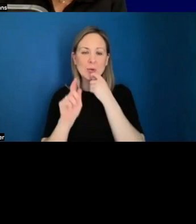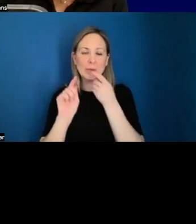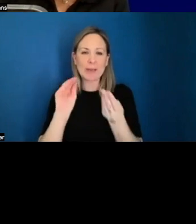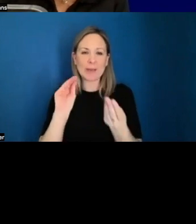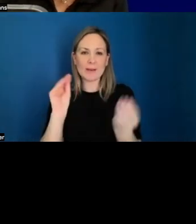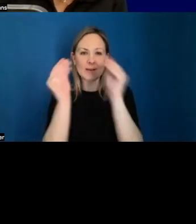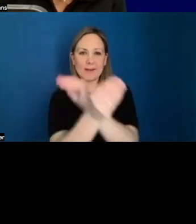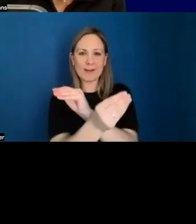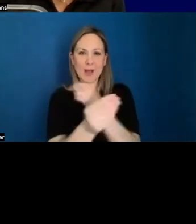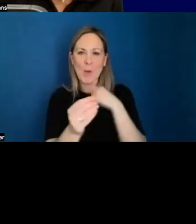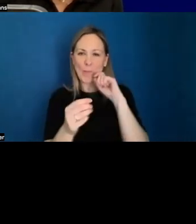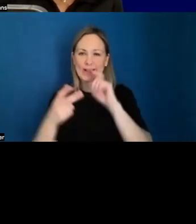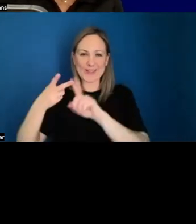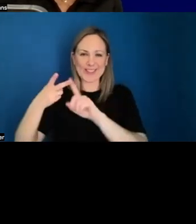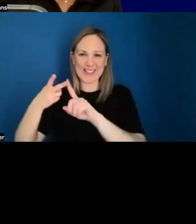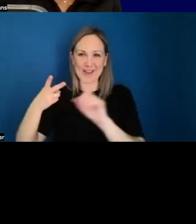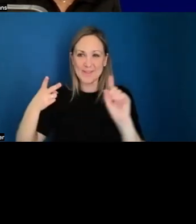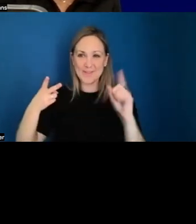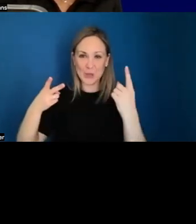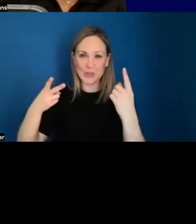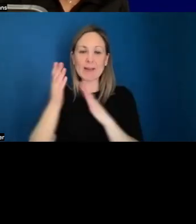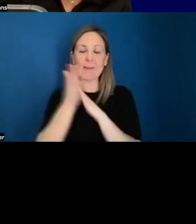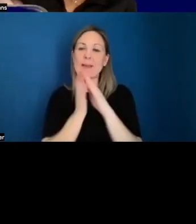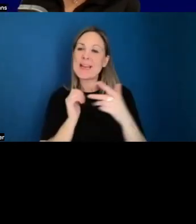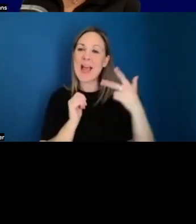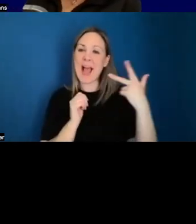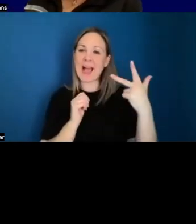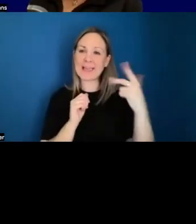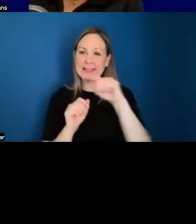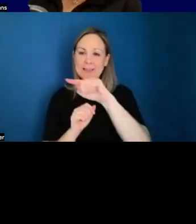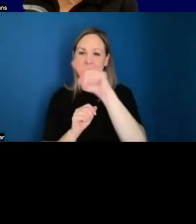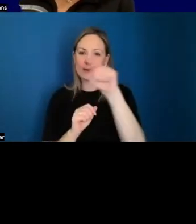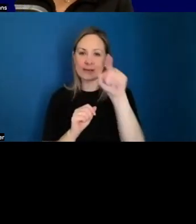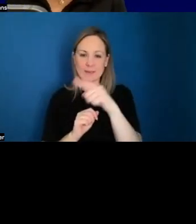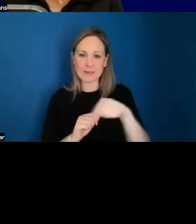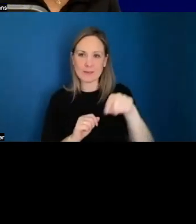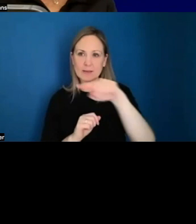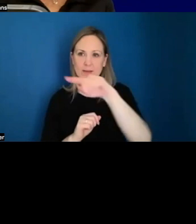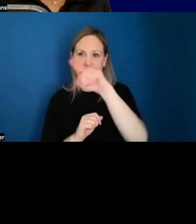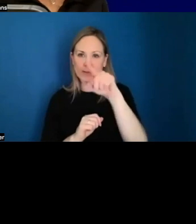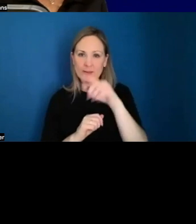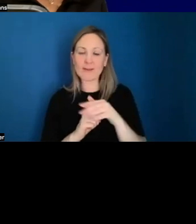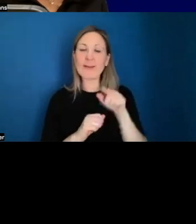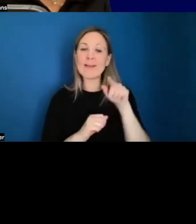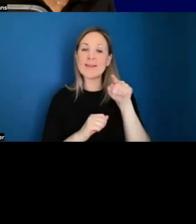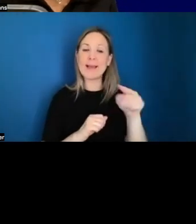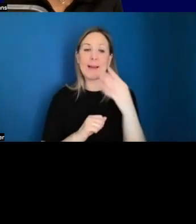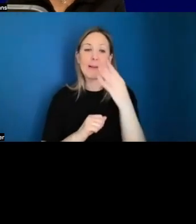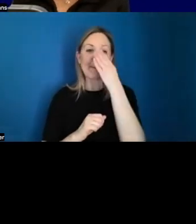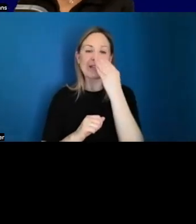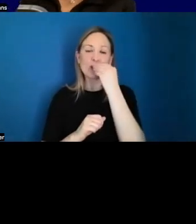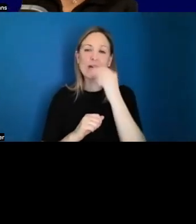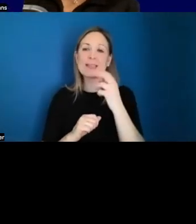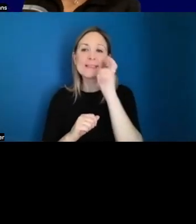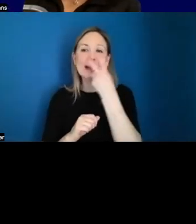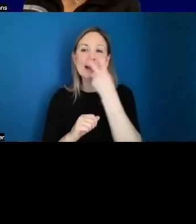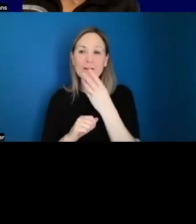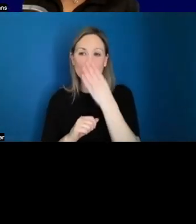to do the other one, the figure of 8 technique. This image is a dark brown outline Figure of 8,